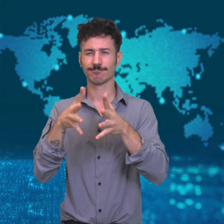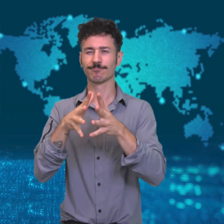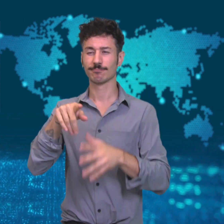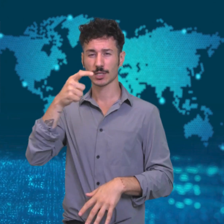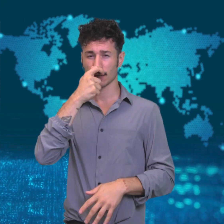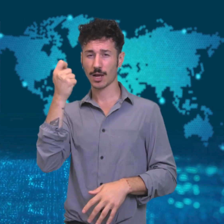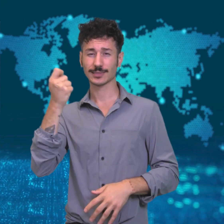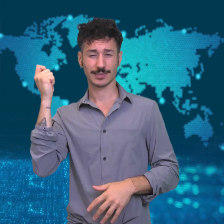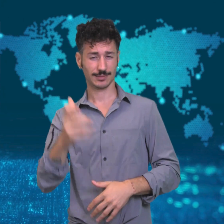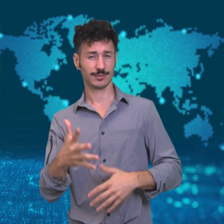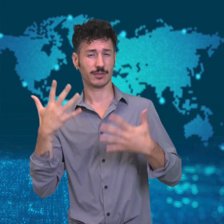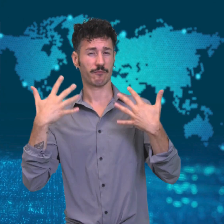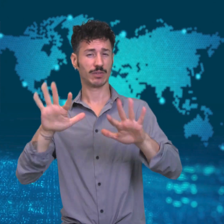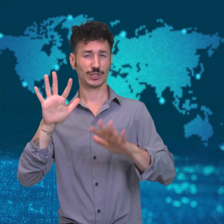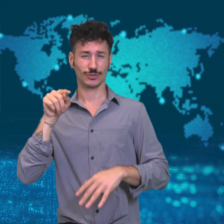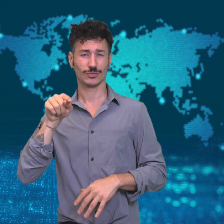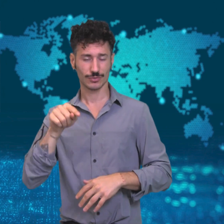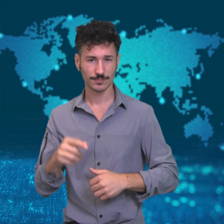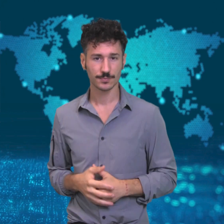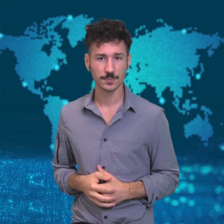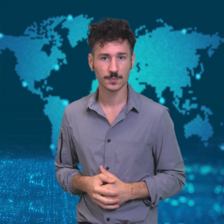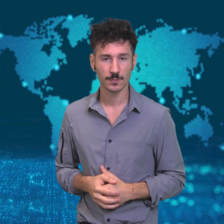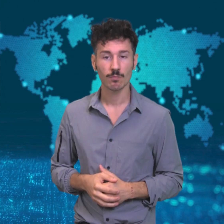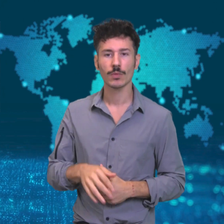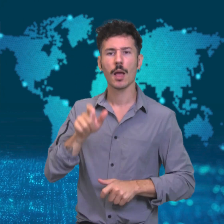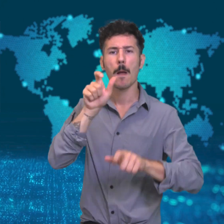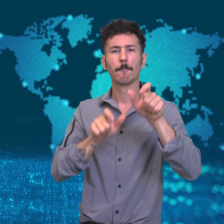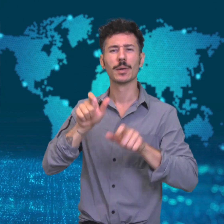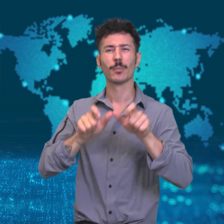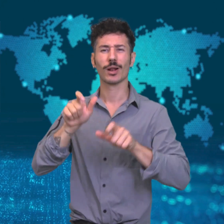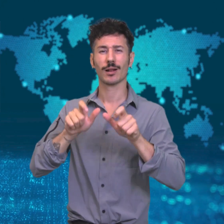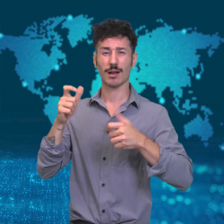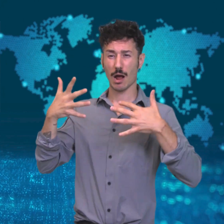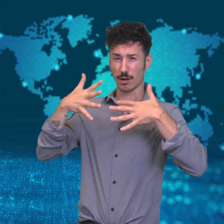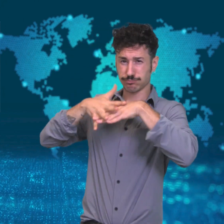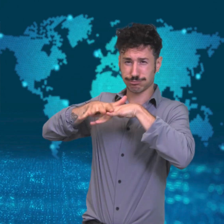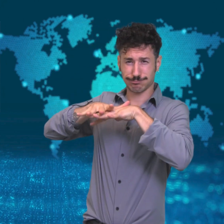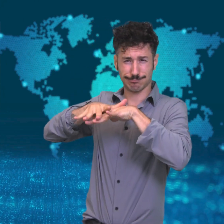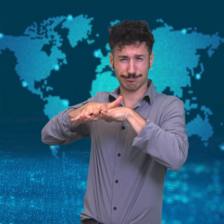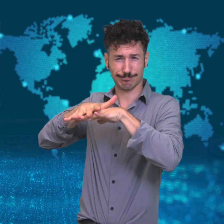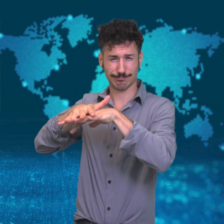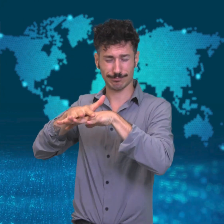but several eyewitnesses said that tear gas was used.